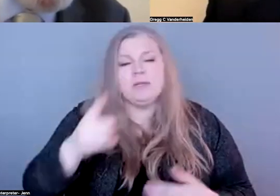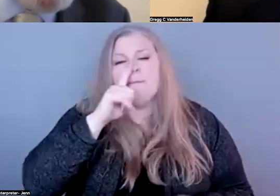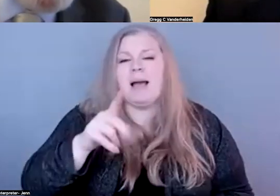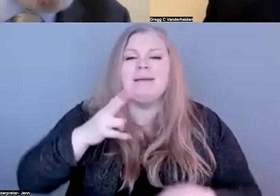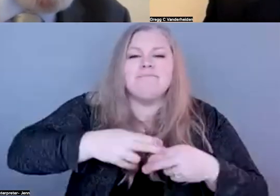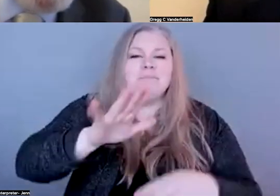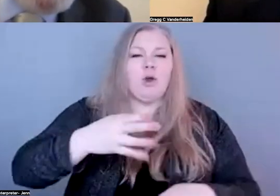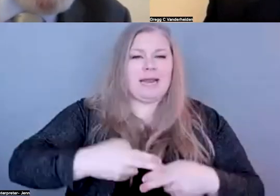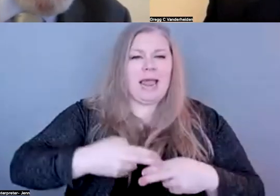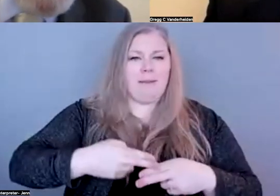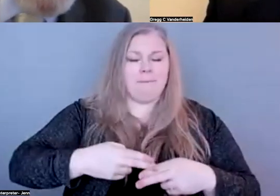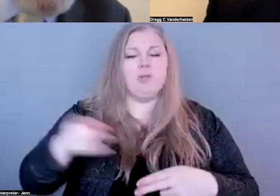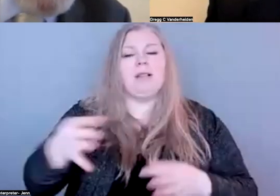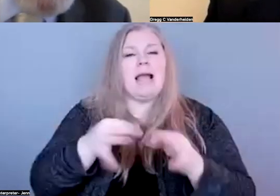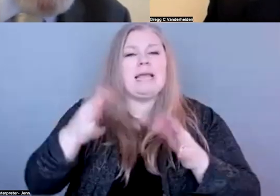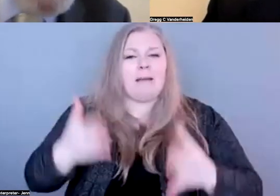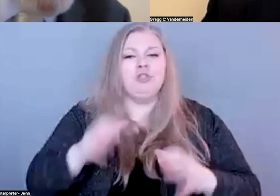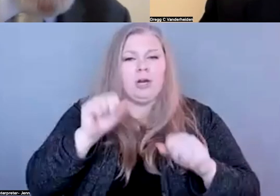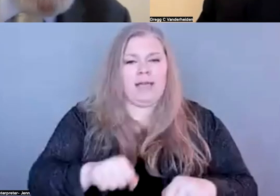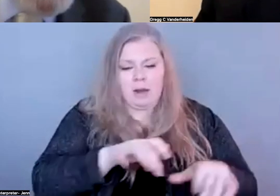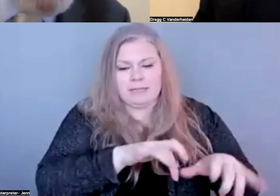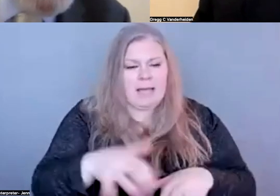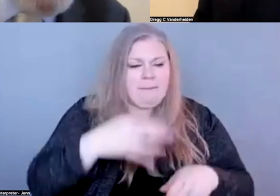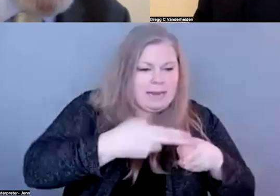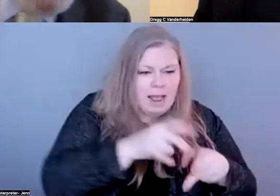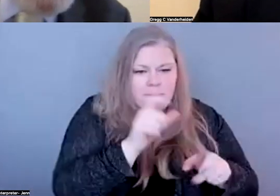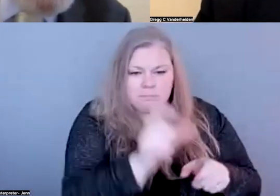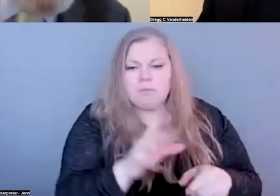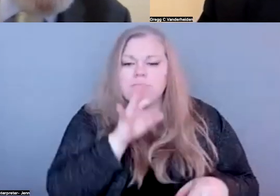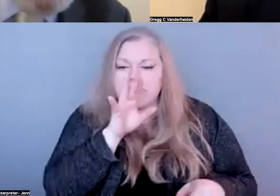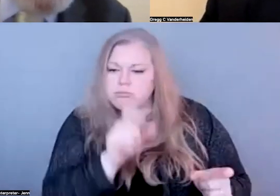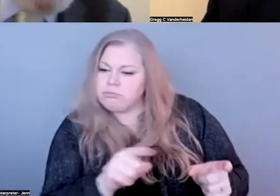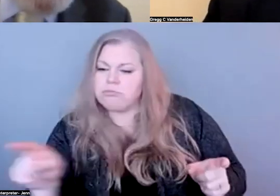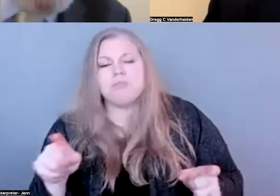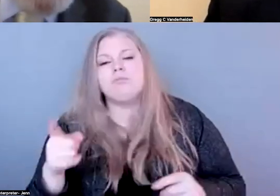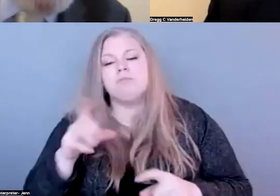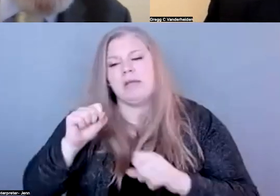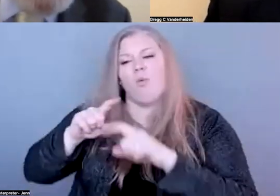it nice on the captioner which makes it nice for all those of us who have to rely on captioning.